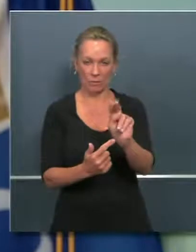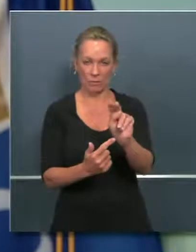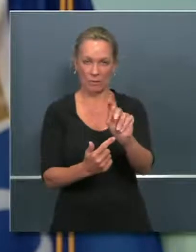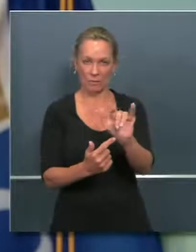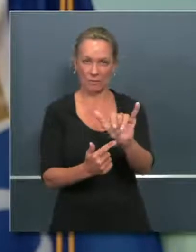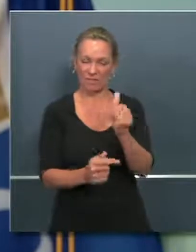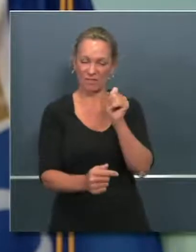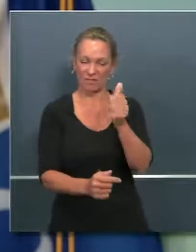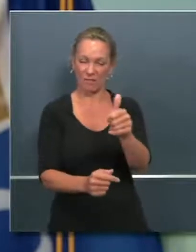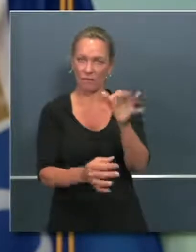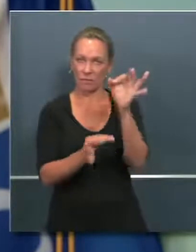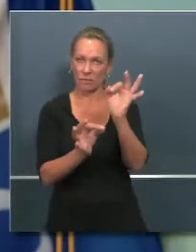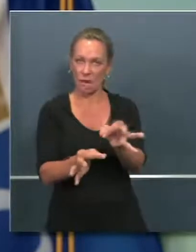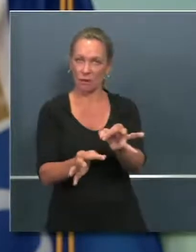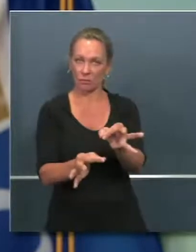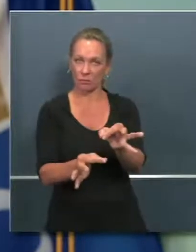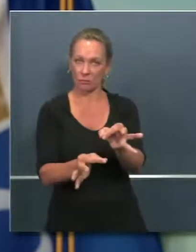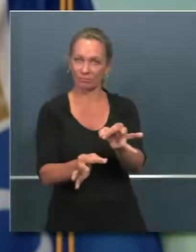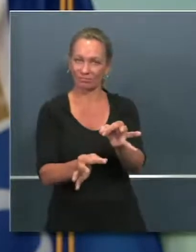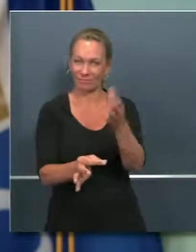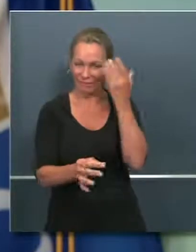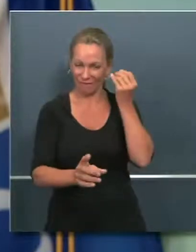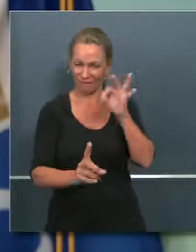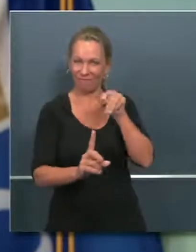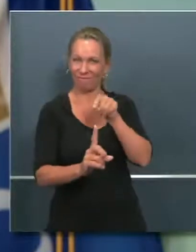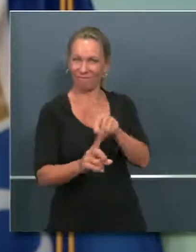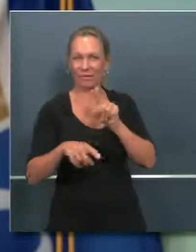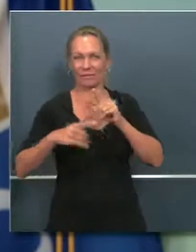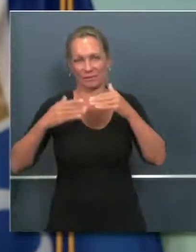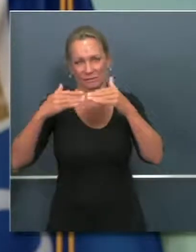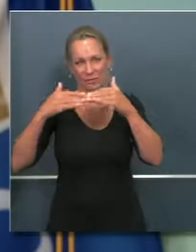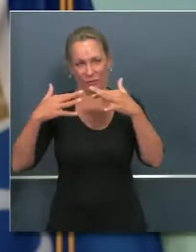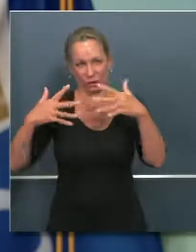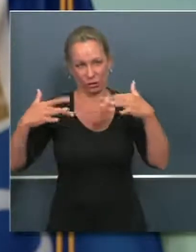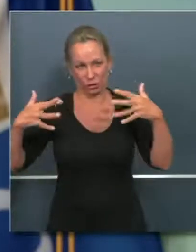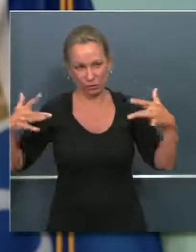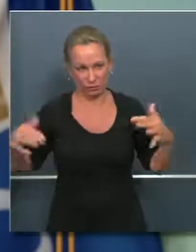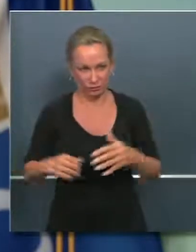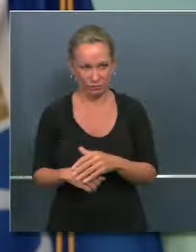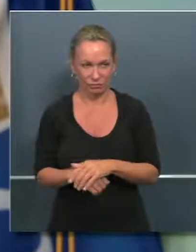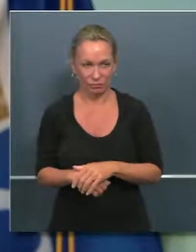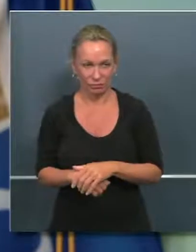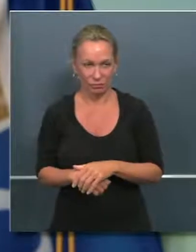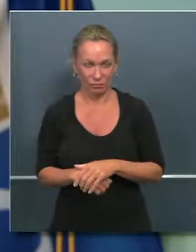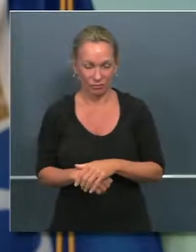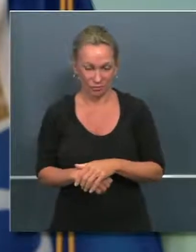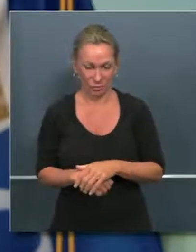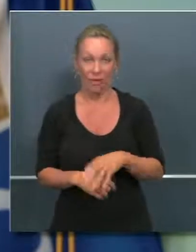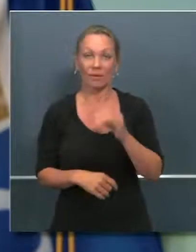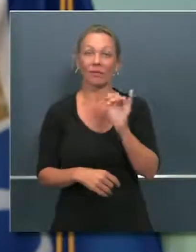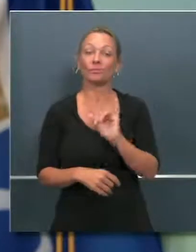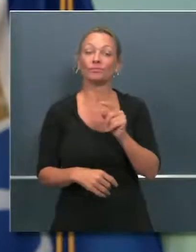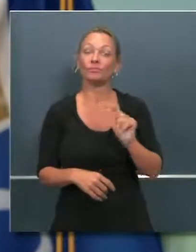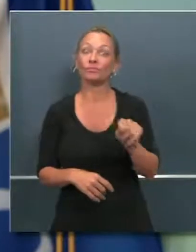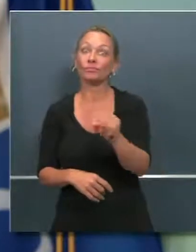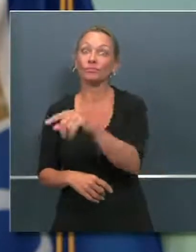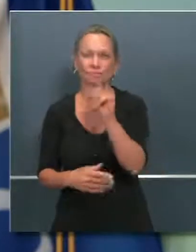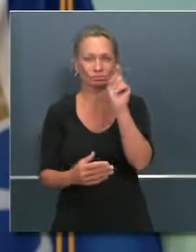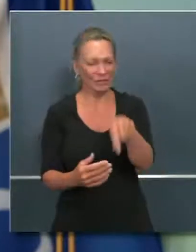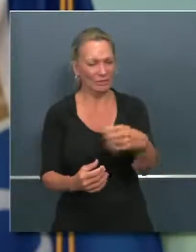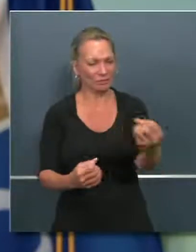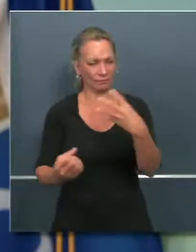responsibilities certain procedures and plans that would be put into place through a technical